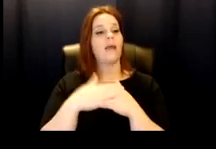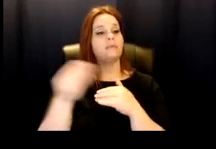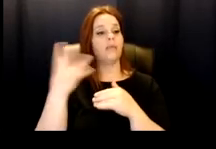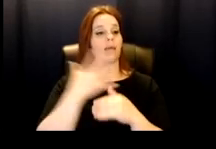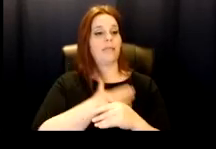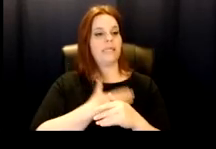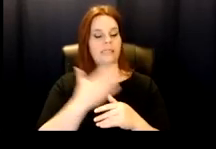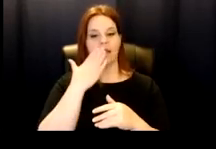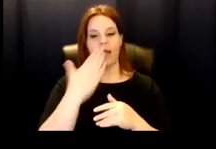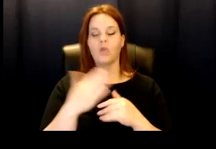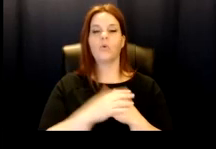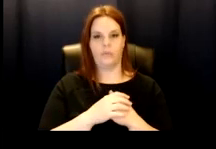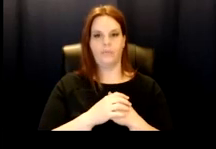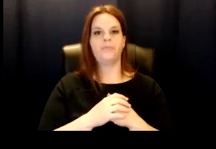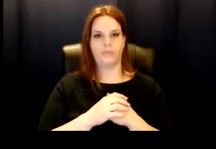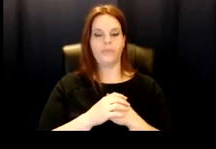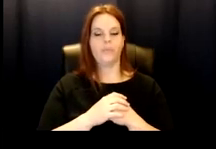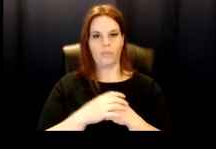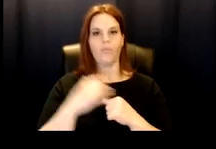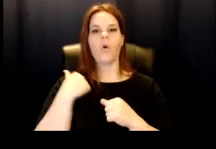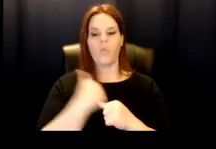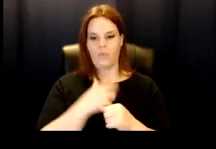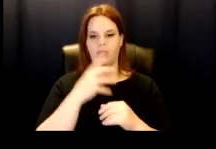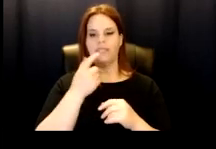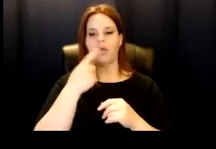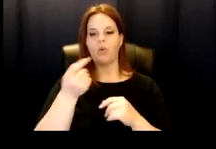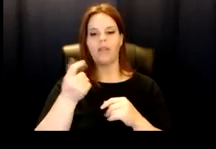So we will tell you a little bit about the NEARP collaborative. As I mentioned, we have